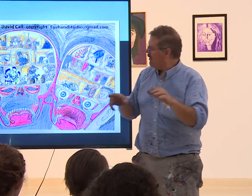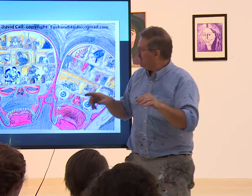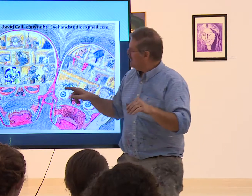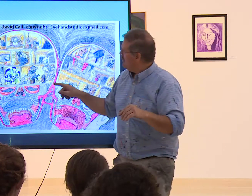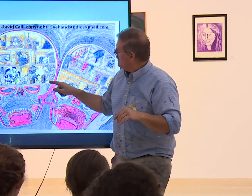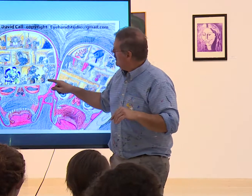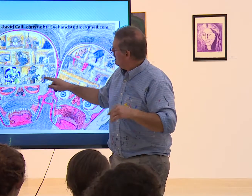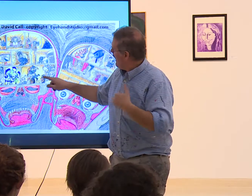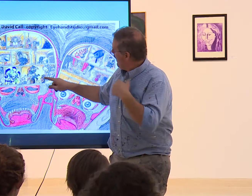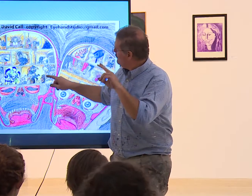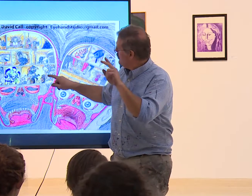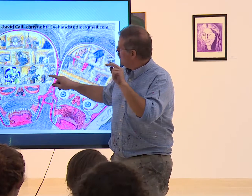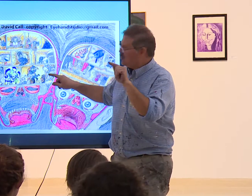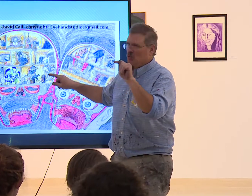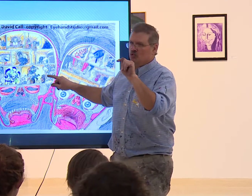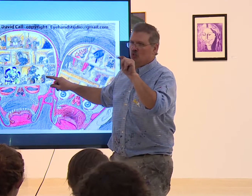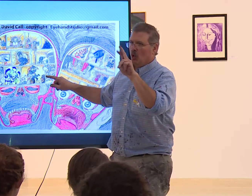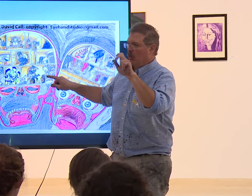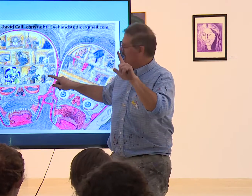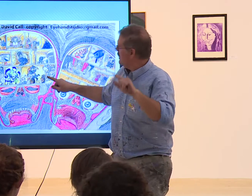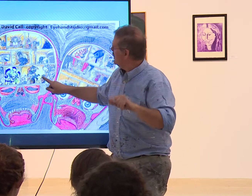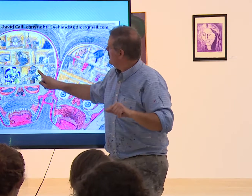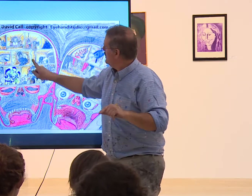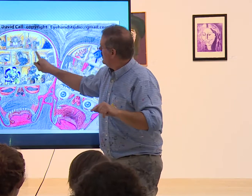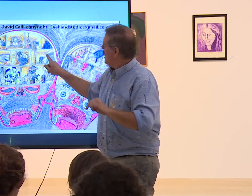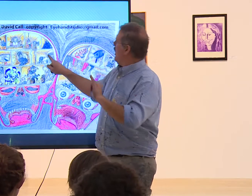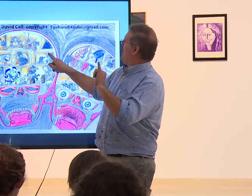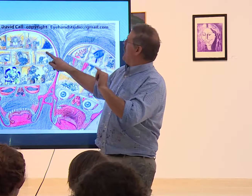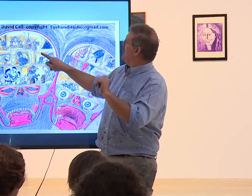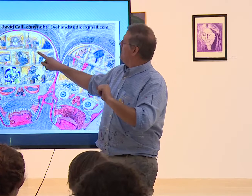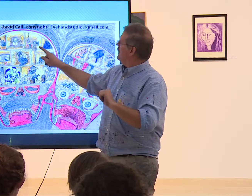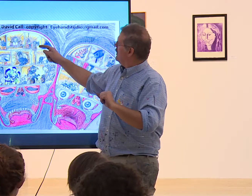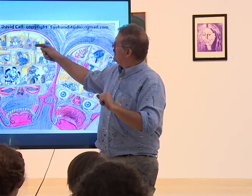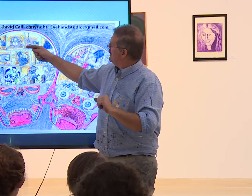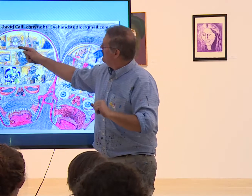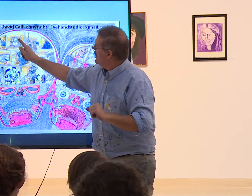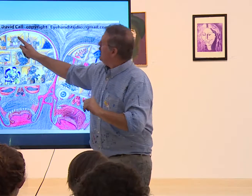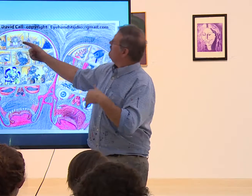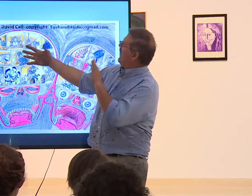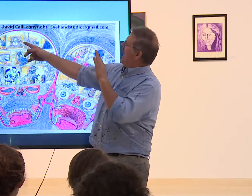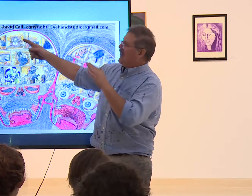This is the idea of my life here, so we see various parts of my life.